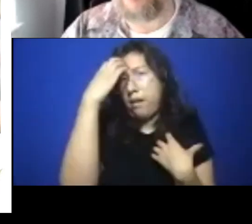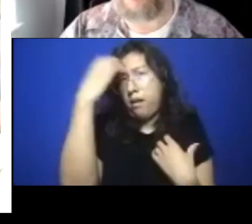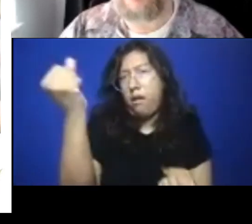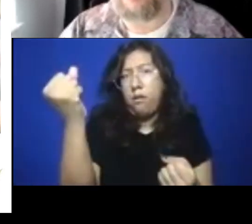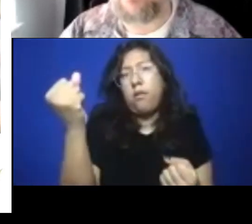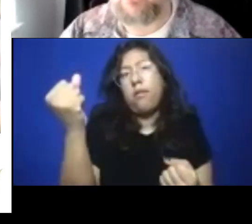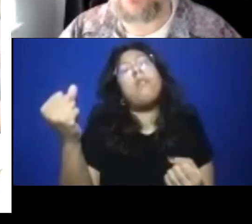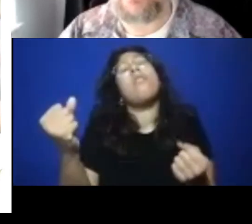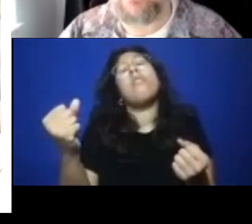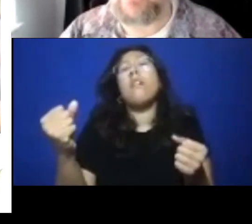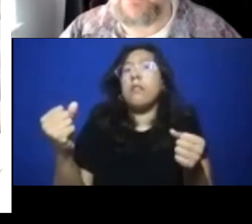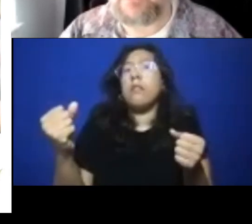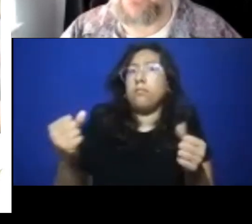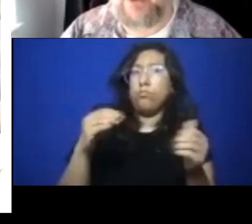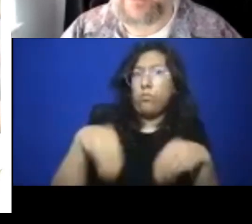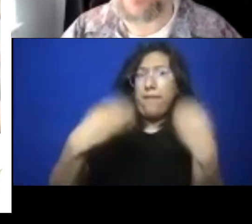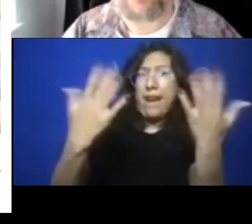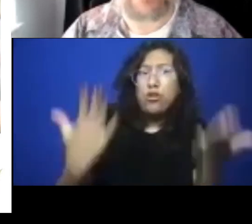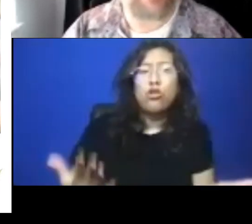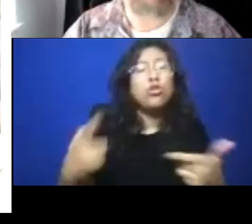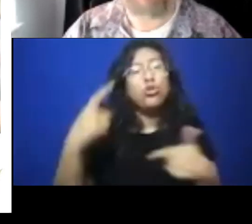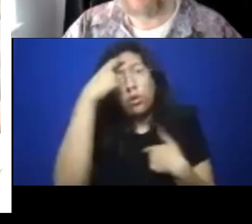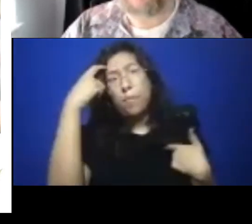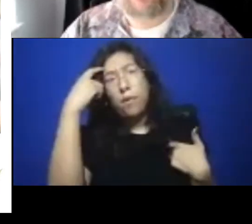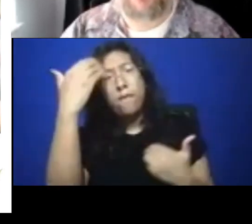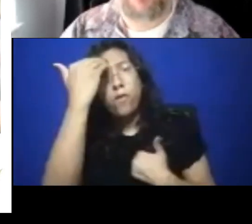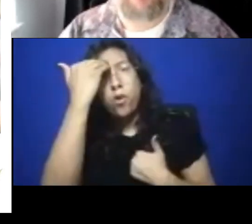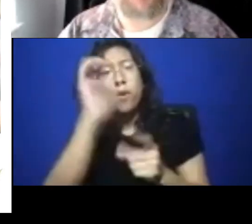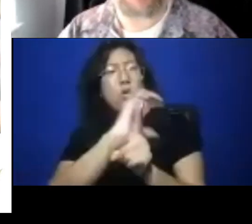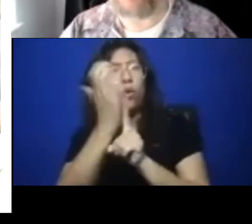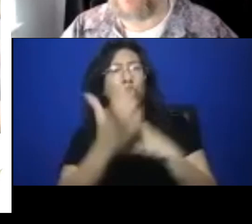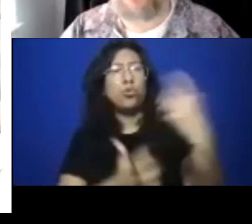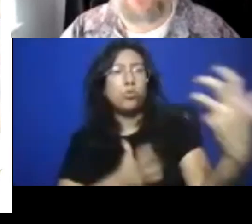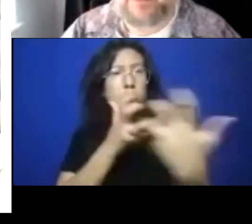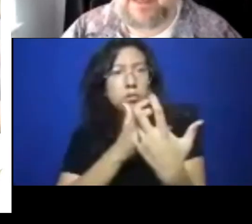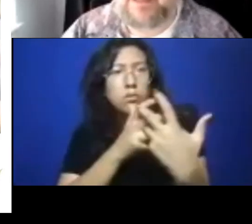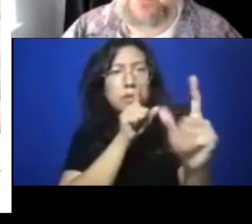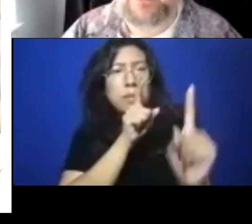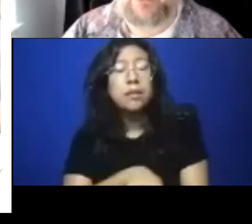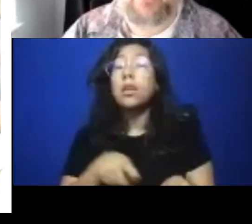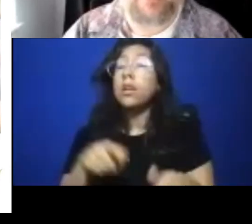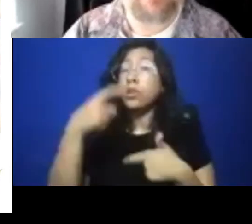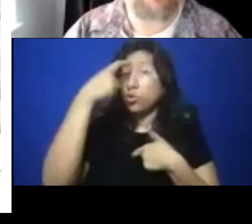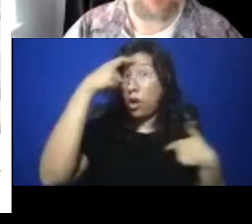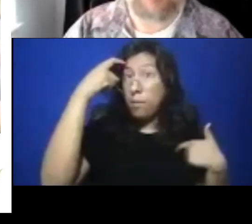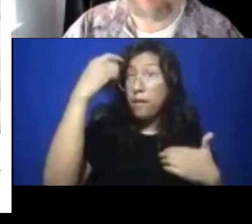and in a culturally responsive way. So again, trauma informed is not a one size fits all model,